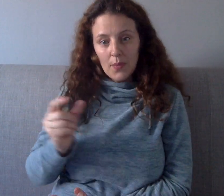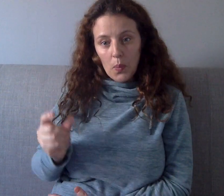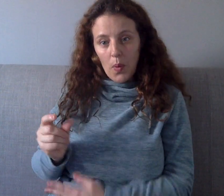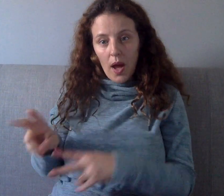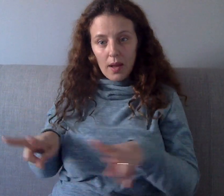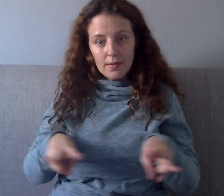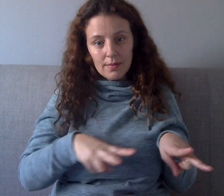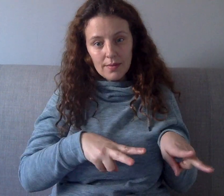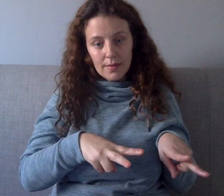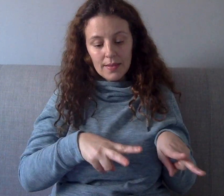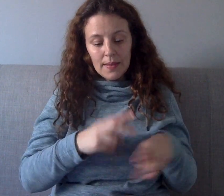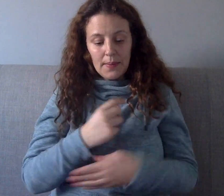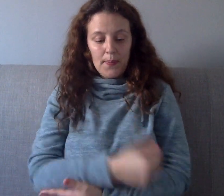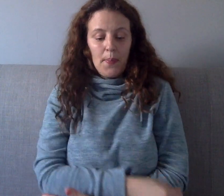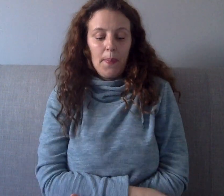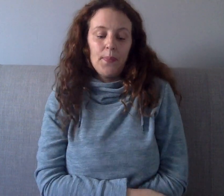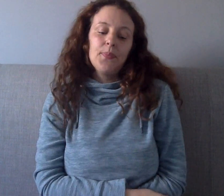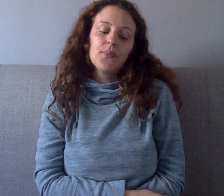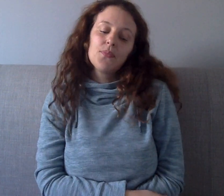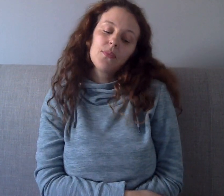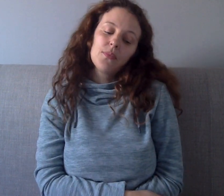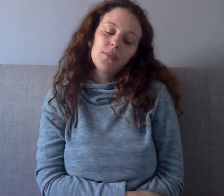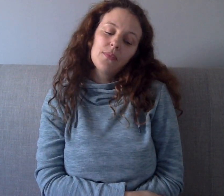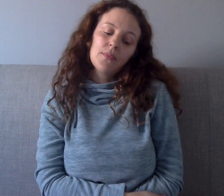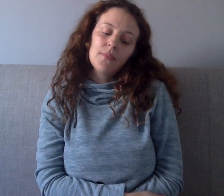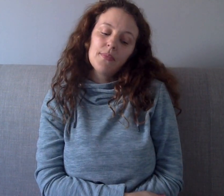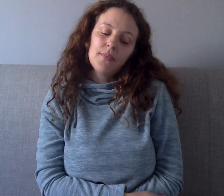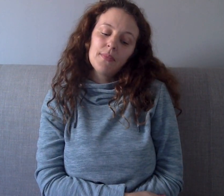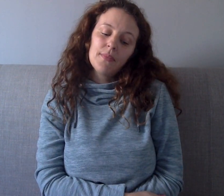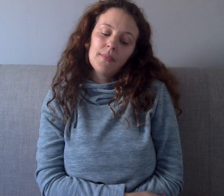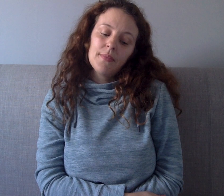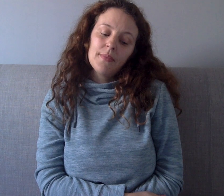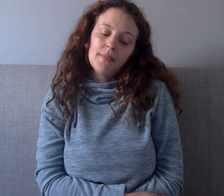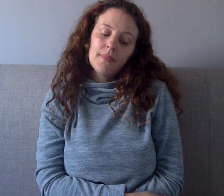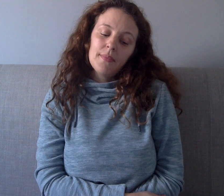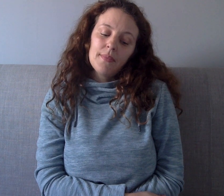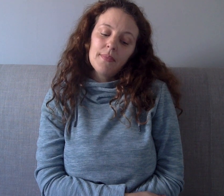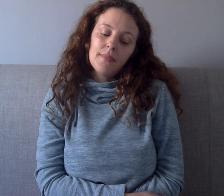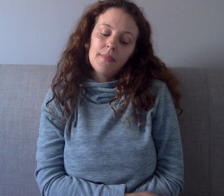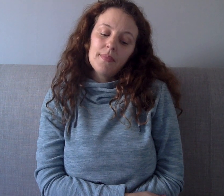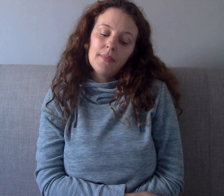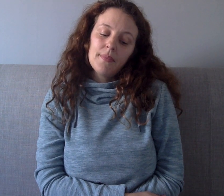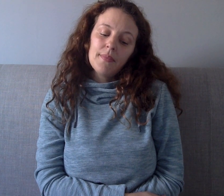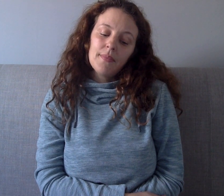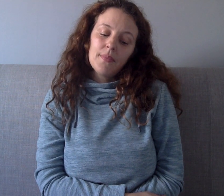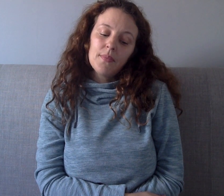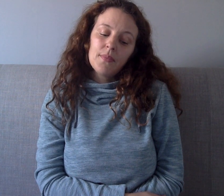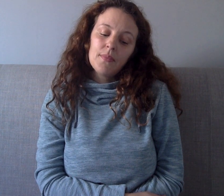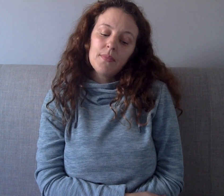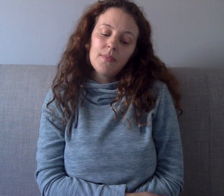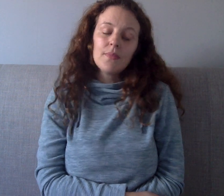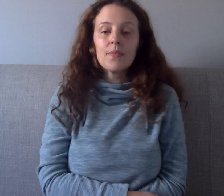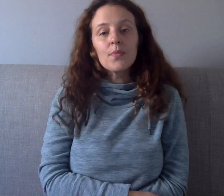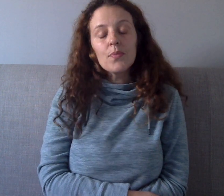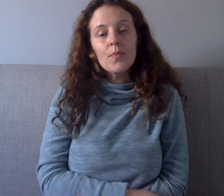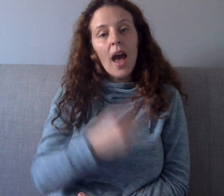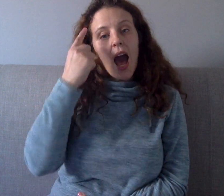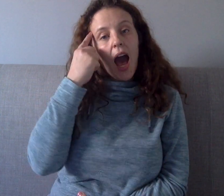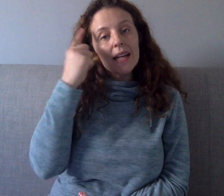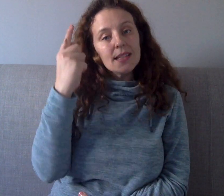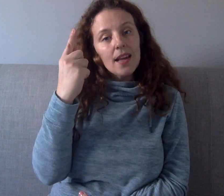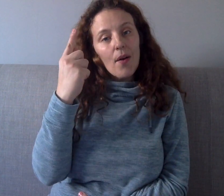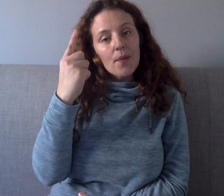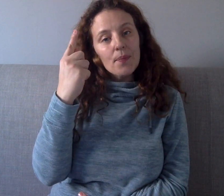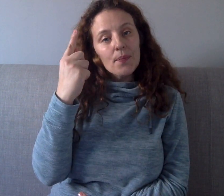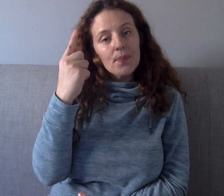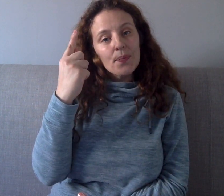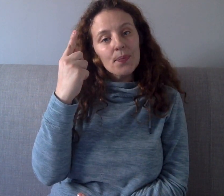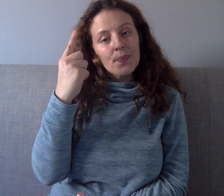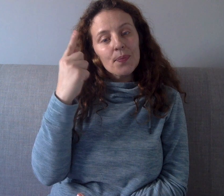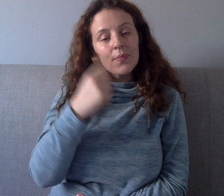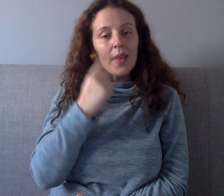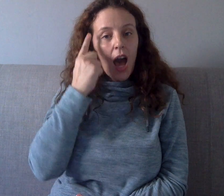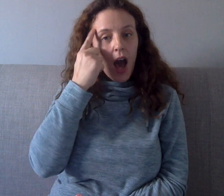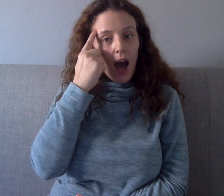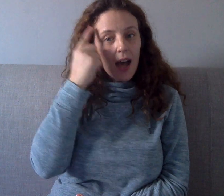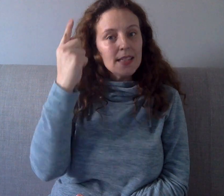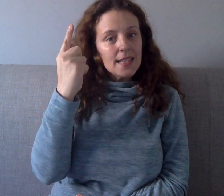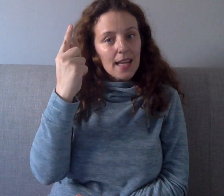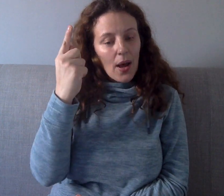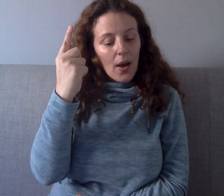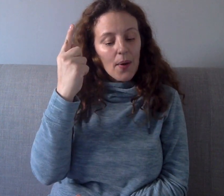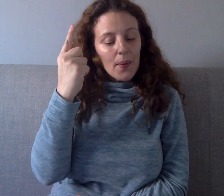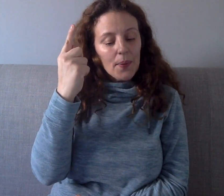IDEA